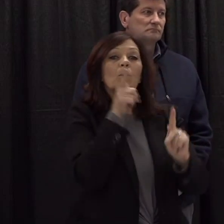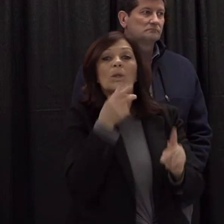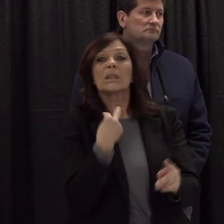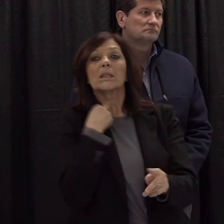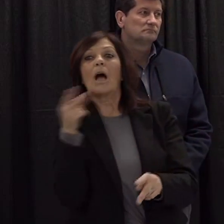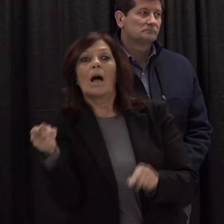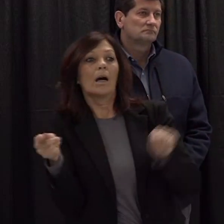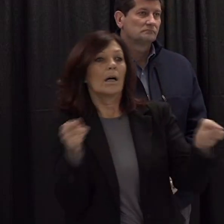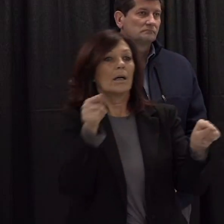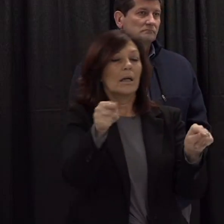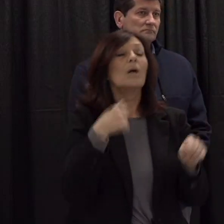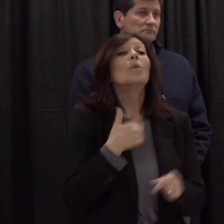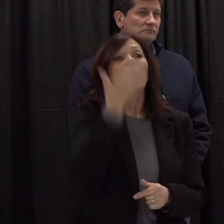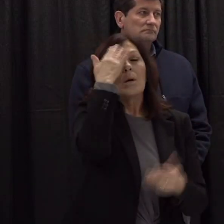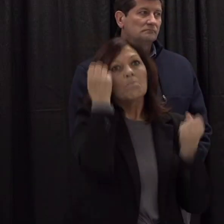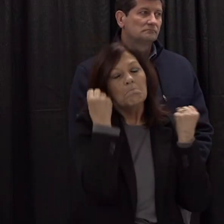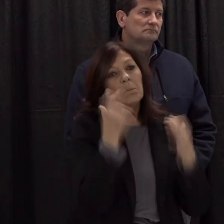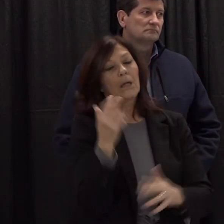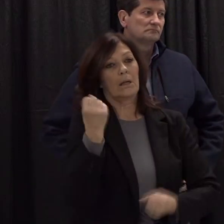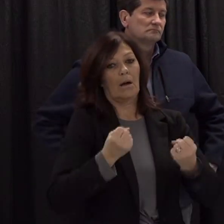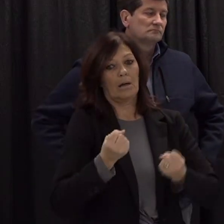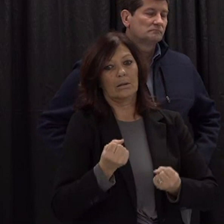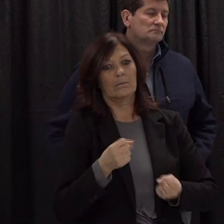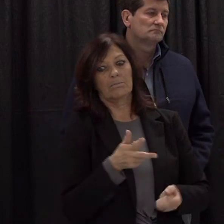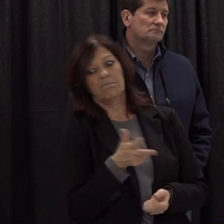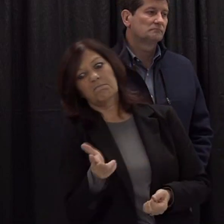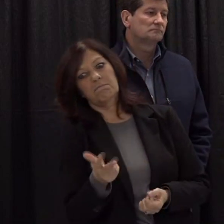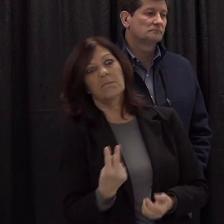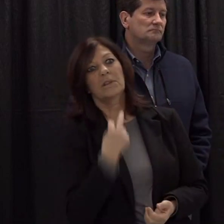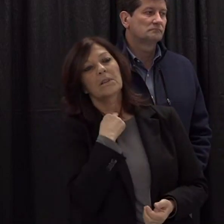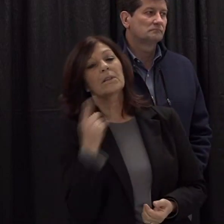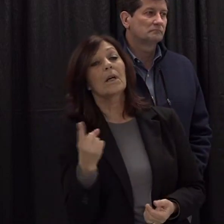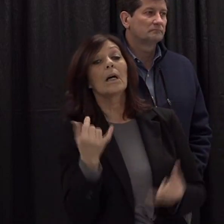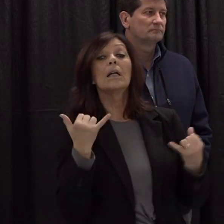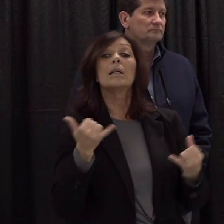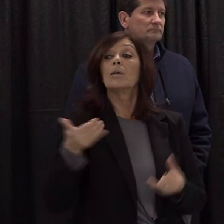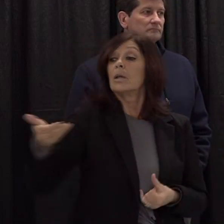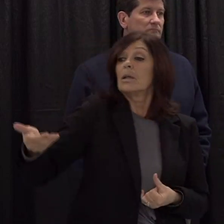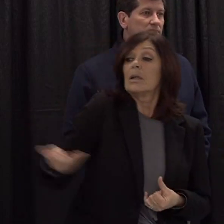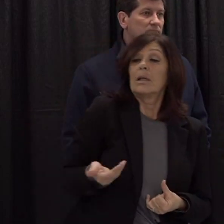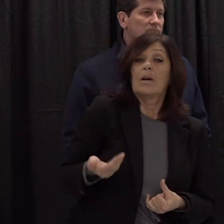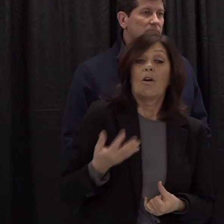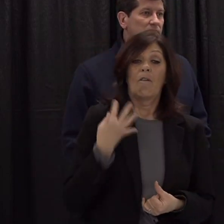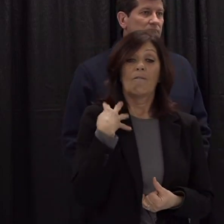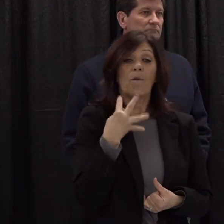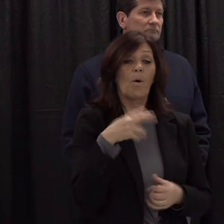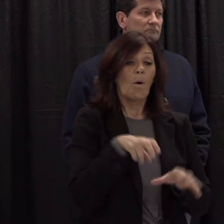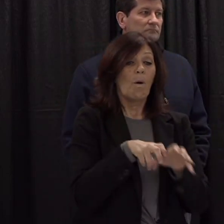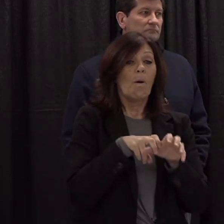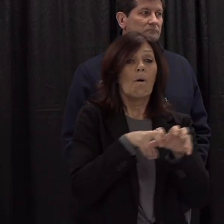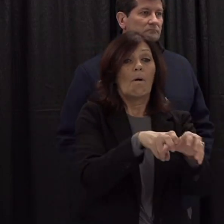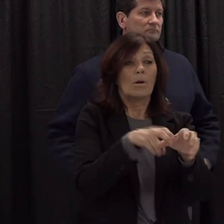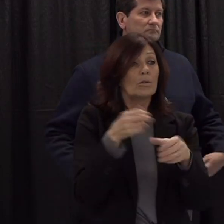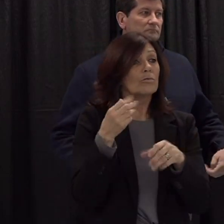We know of multiple cars that are stuck there. The county's just contracted with four tow trucks. We have a lot more coming on.